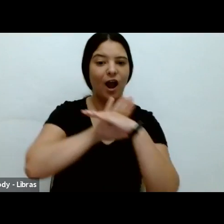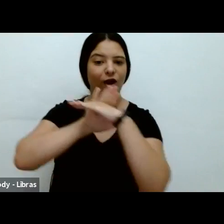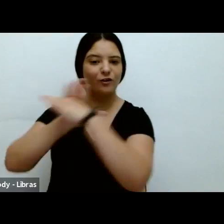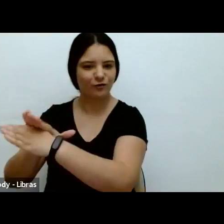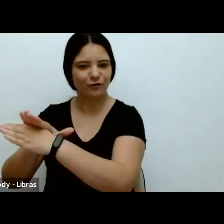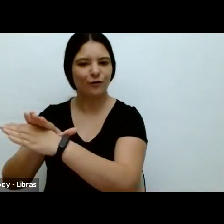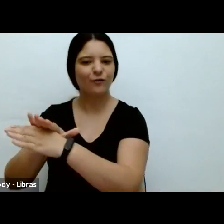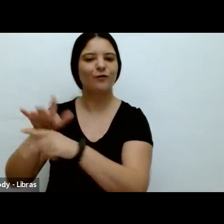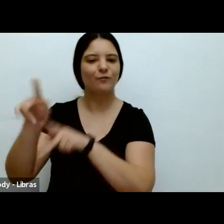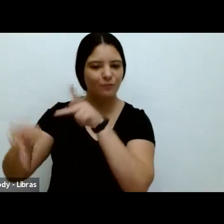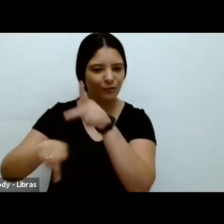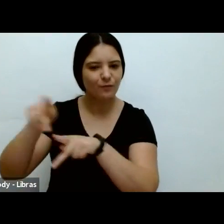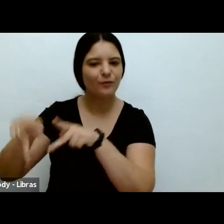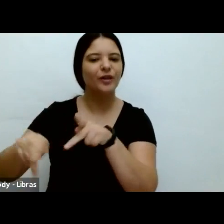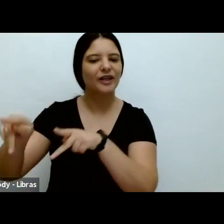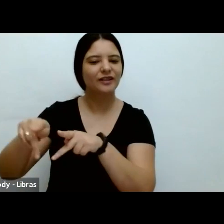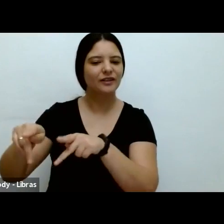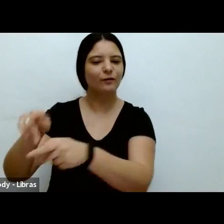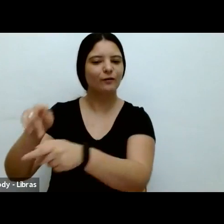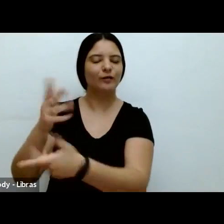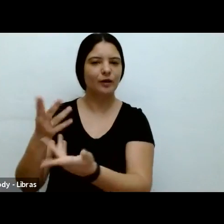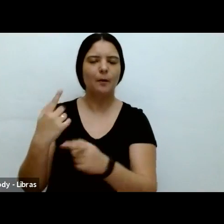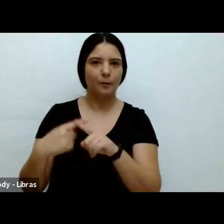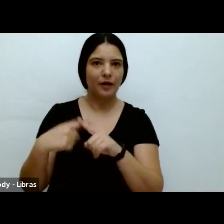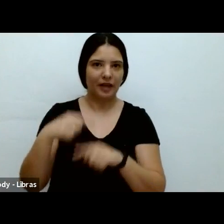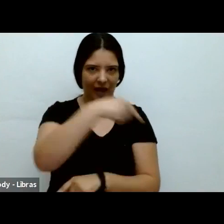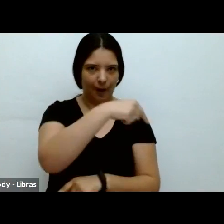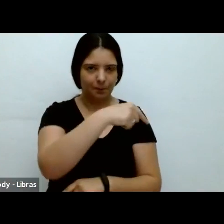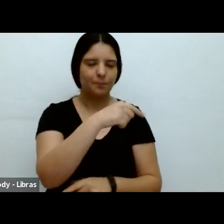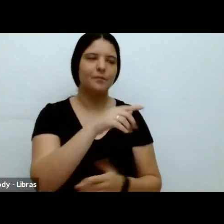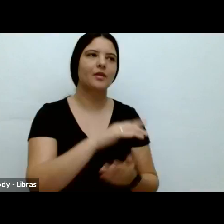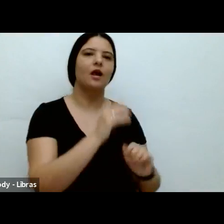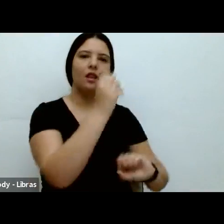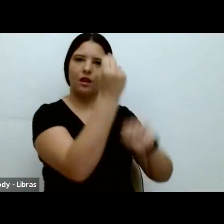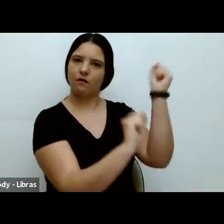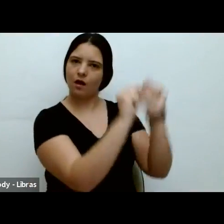is, it produced, Paul is, it produced pop up That is, it produced pulp. And in Polk.